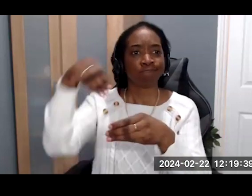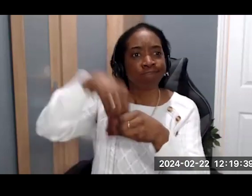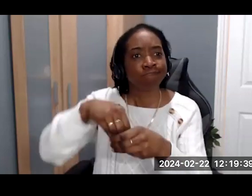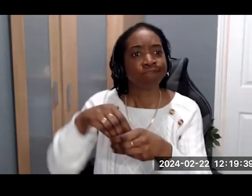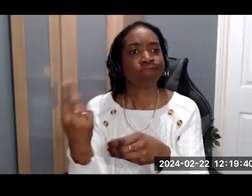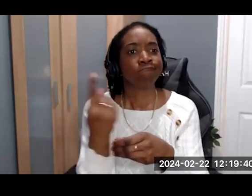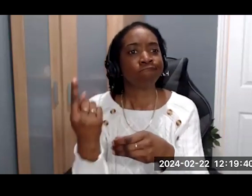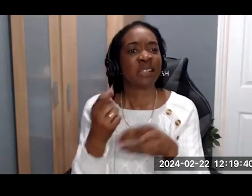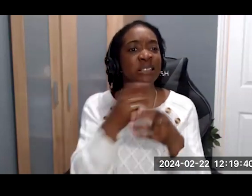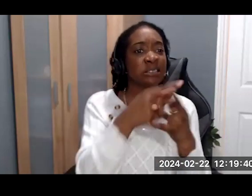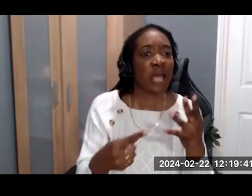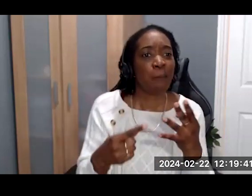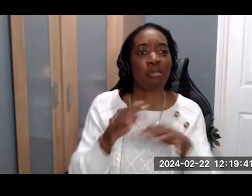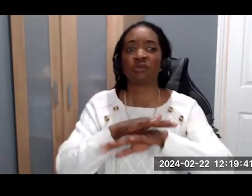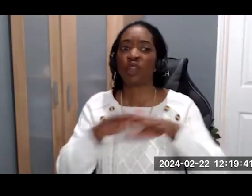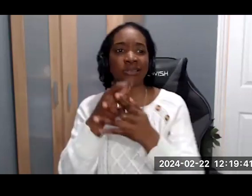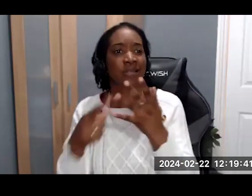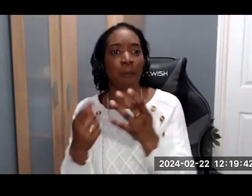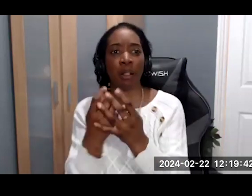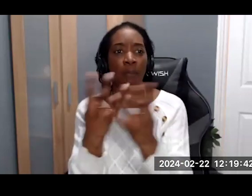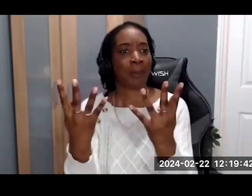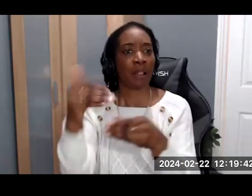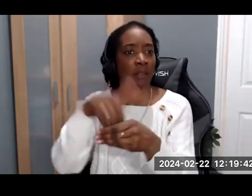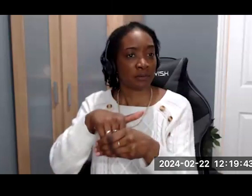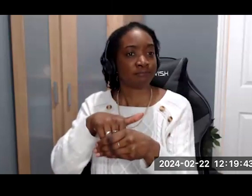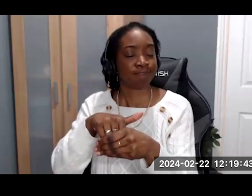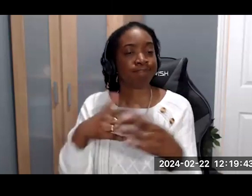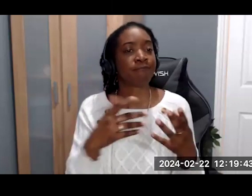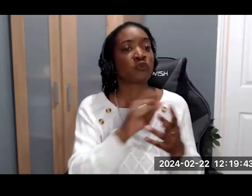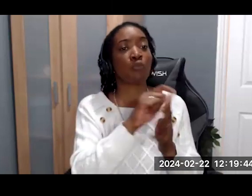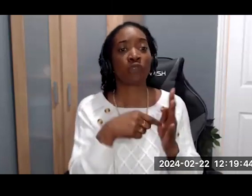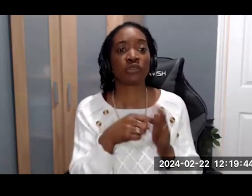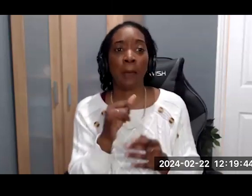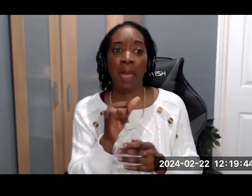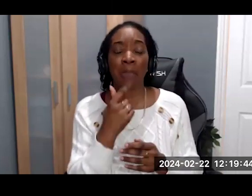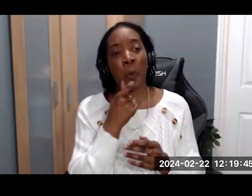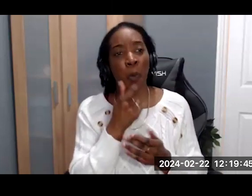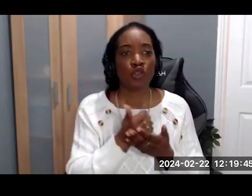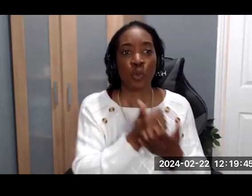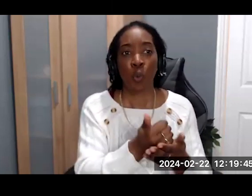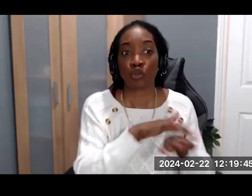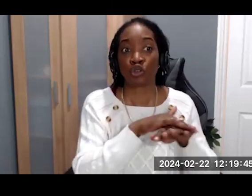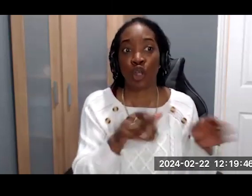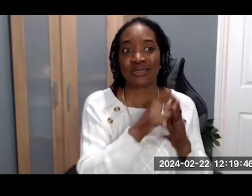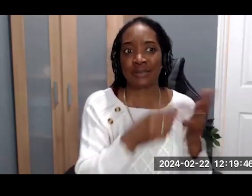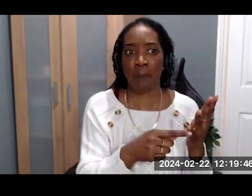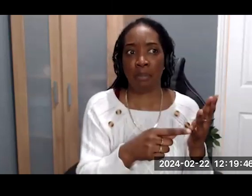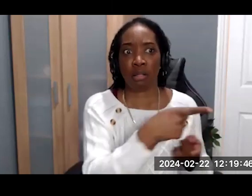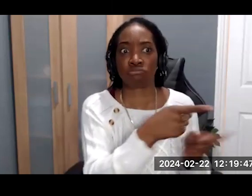and/or non-disabled people a project might support non-disabled dance artists wanting to develop new